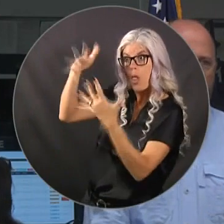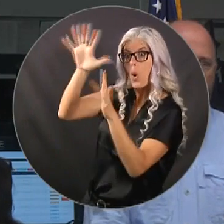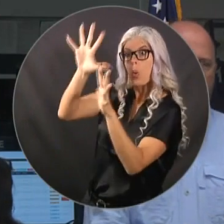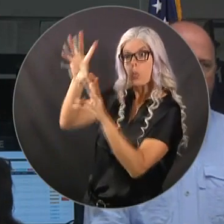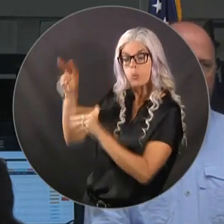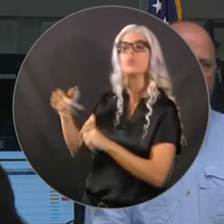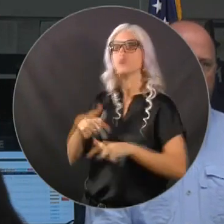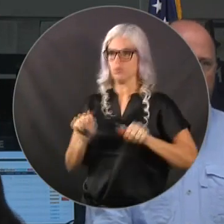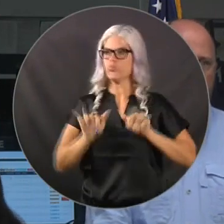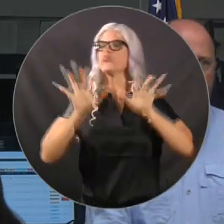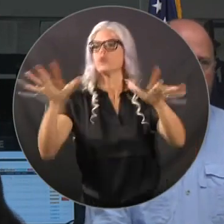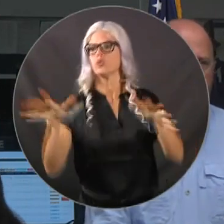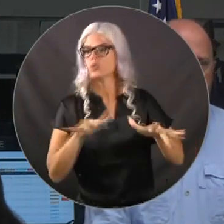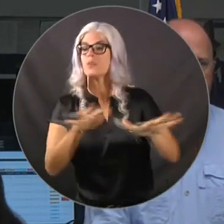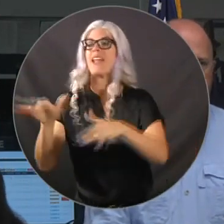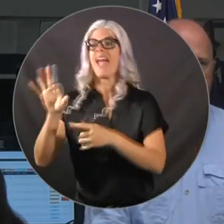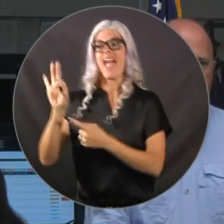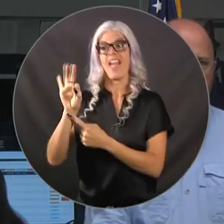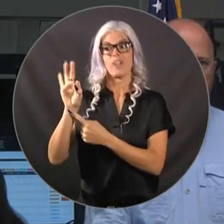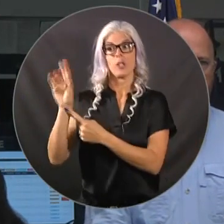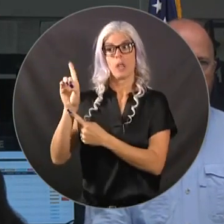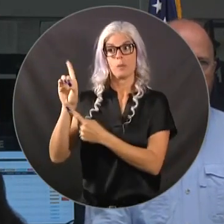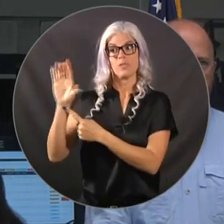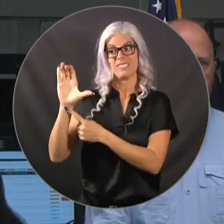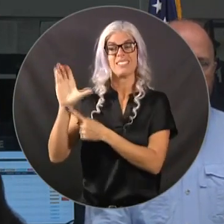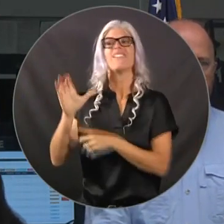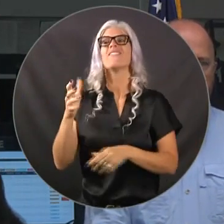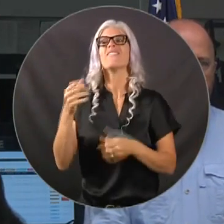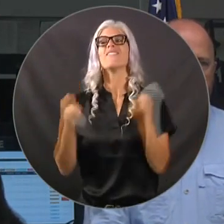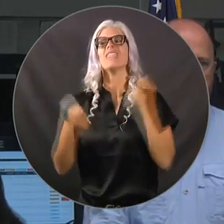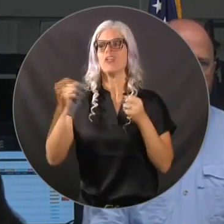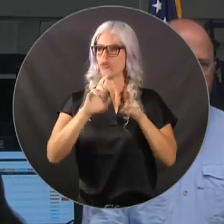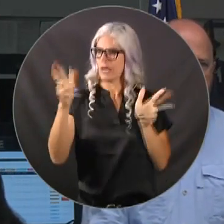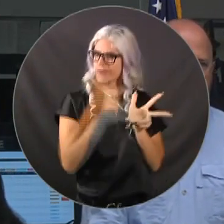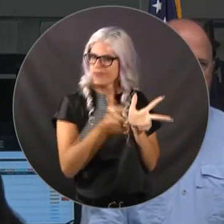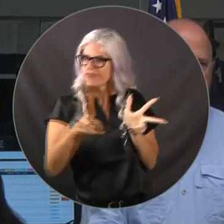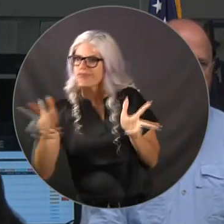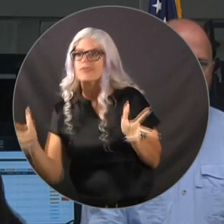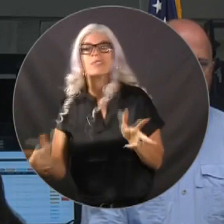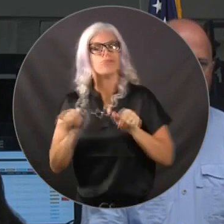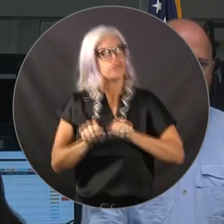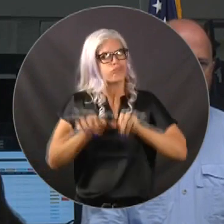ready to assist in respon that be needed. We have 2